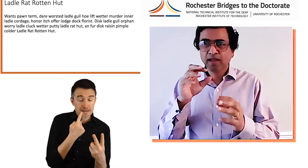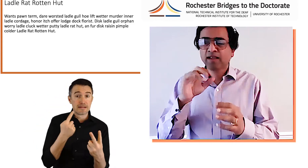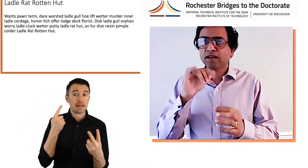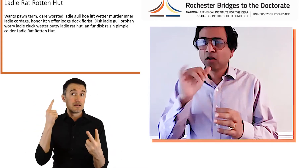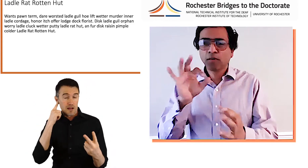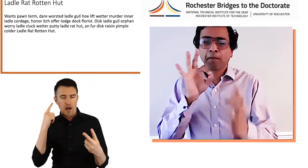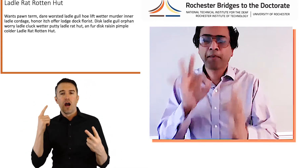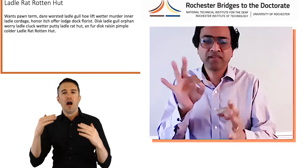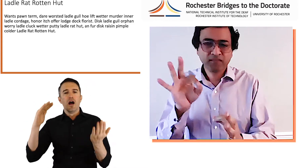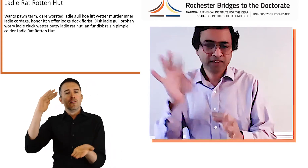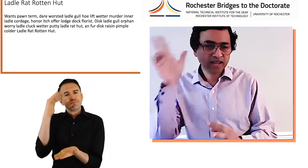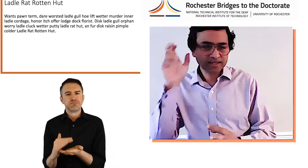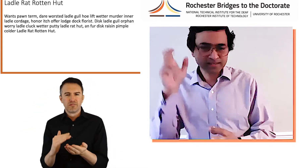think that they're hearing.